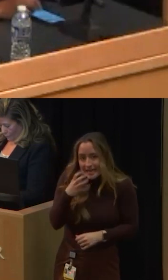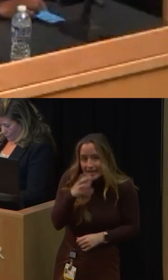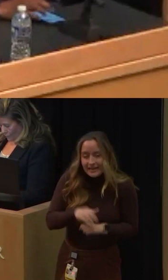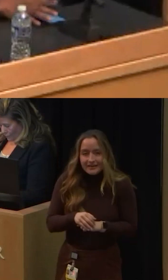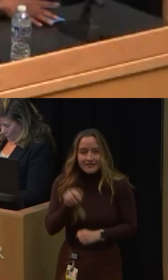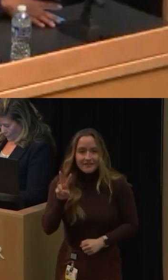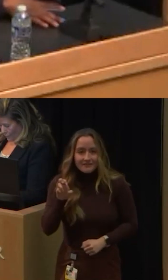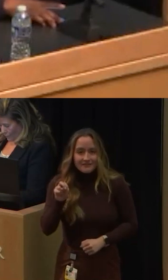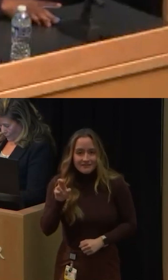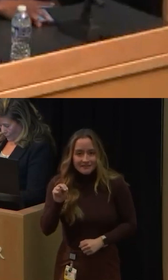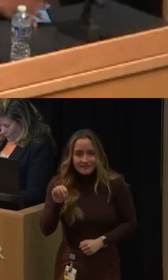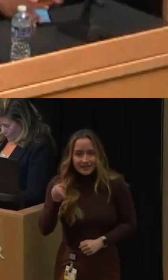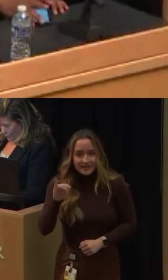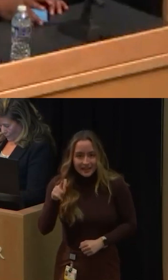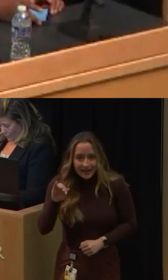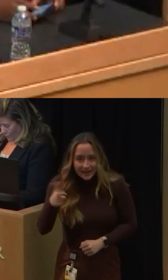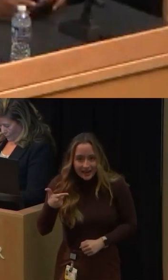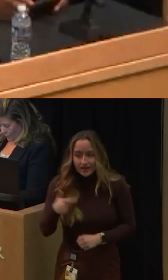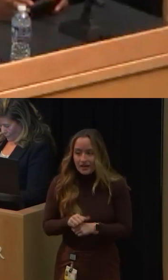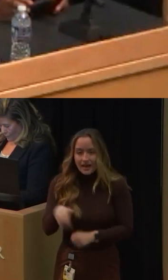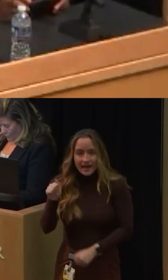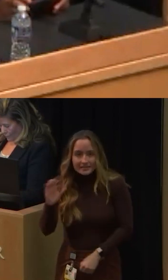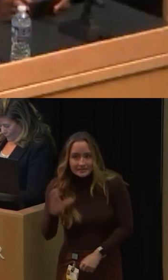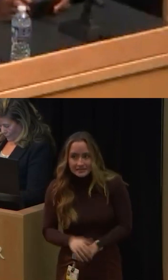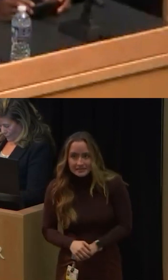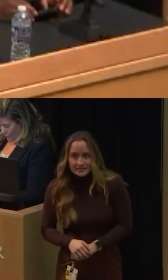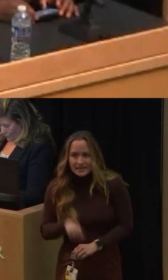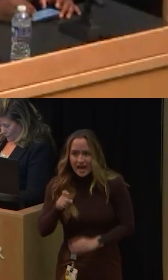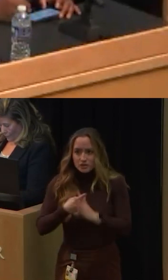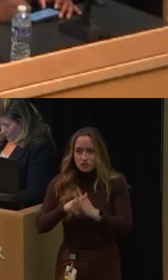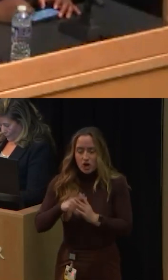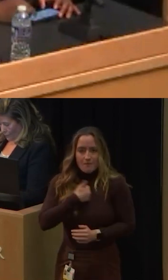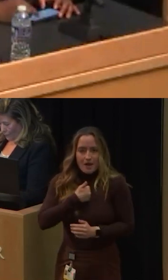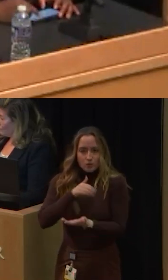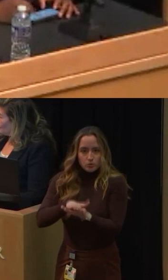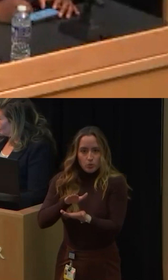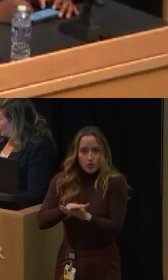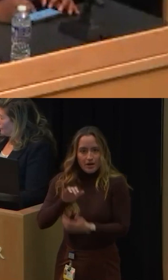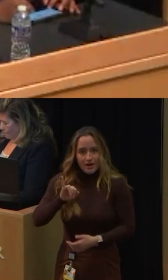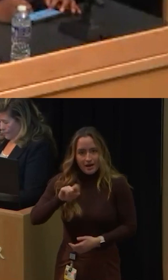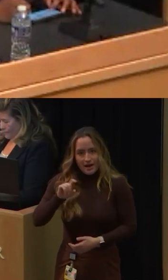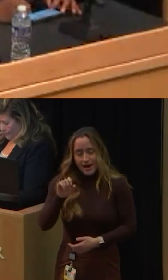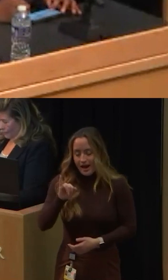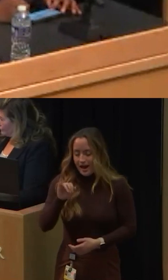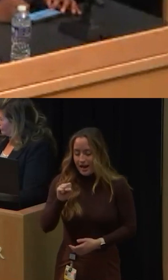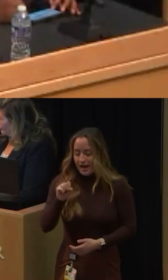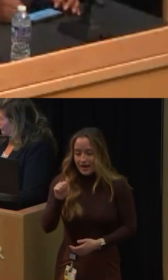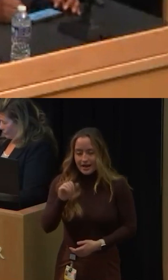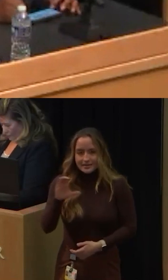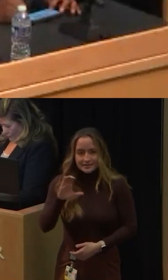"I can't find people. "I had to start my own school," Isaac University, they call it, "to train people to do HVAC,"